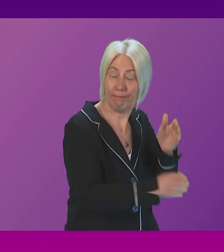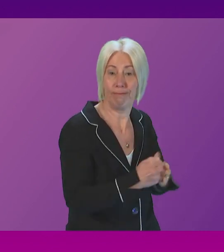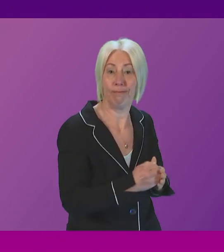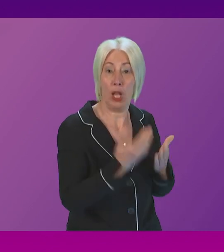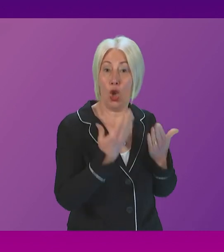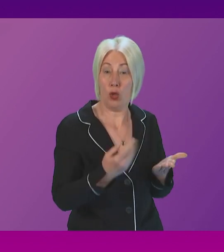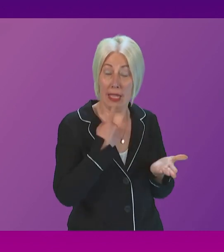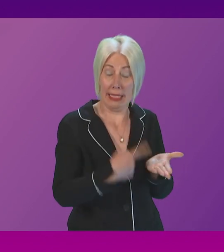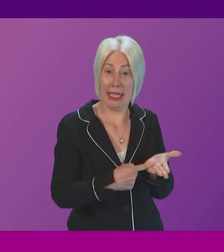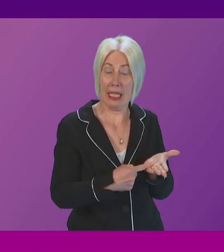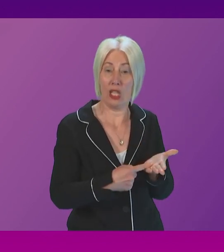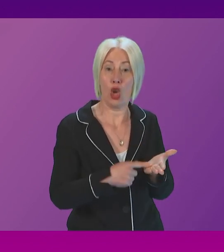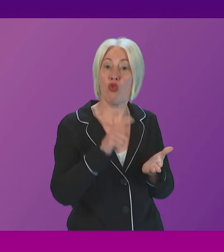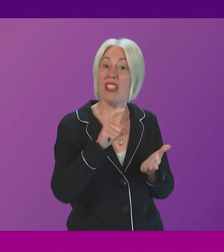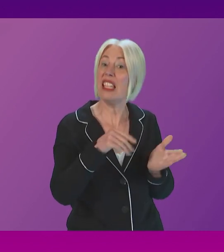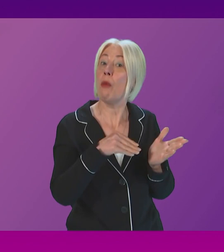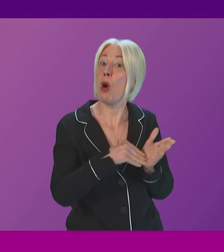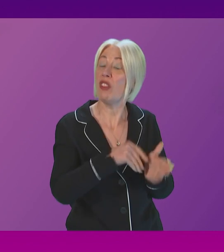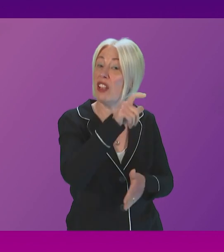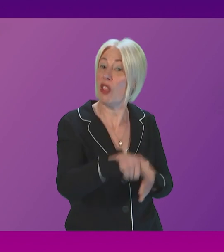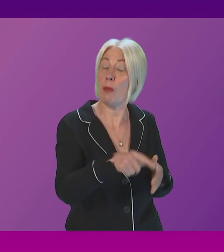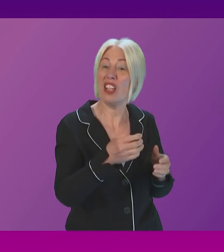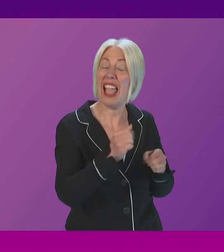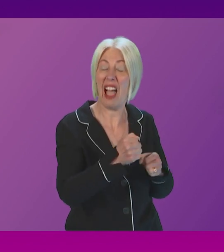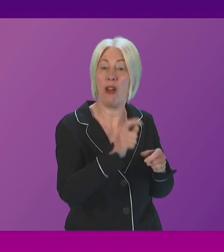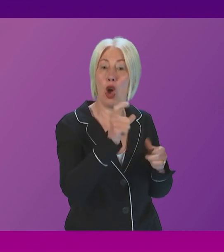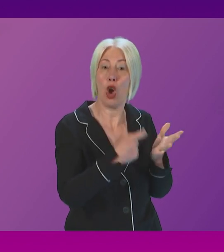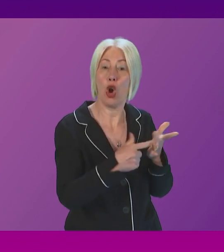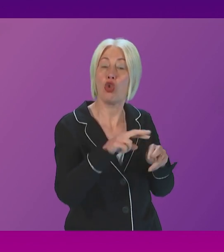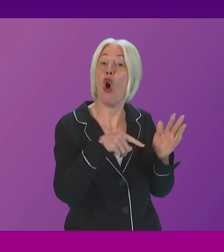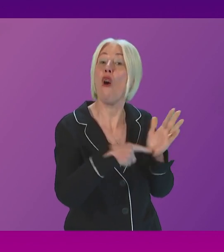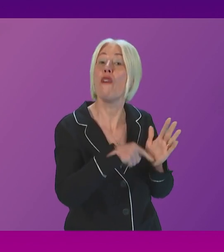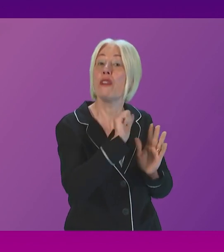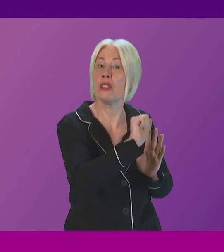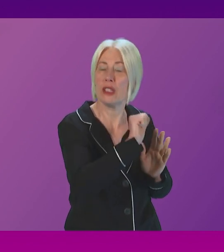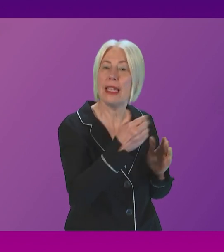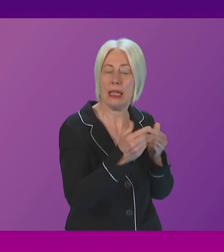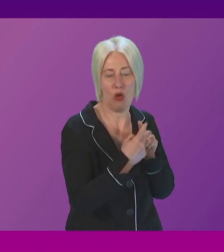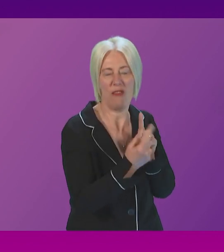today quote Christina Morrison, who runs the Croft & Cuan near Lochboisdale ferry terminal. She said: